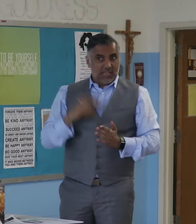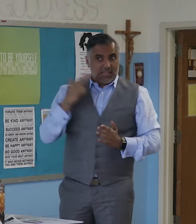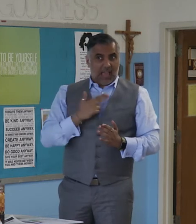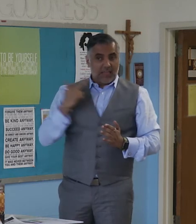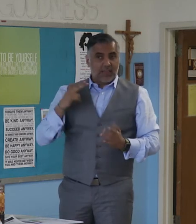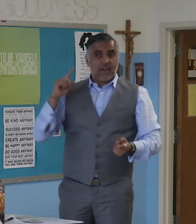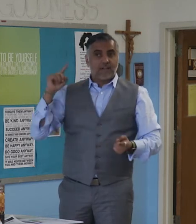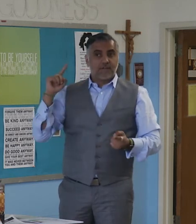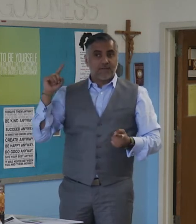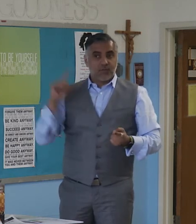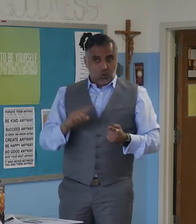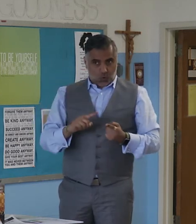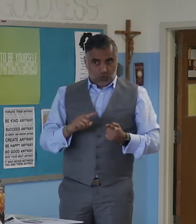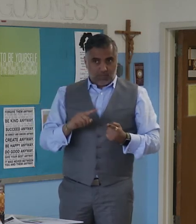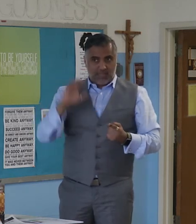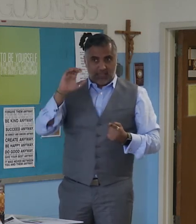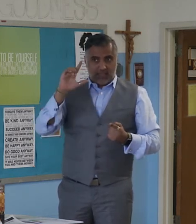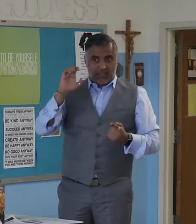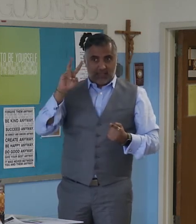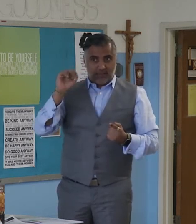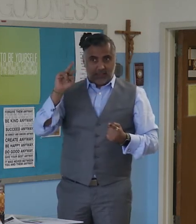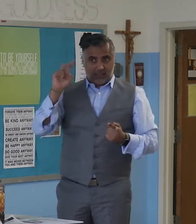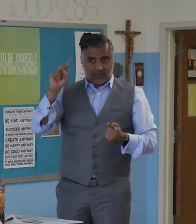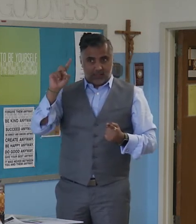Cuyahoga County, the city of Cleveland.